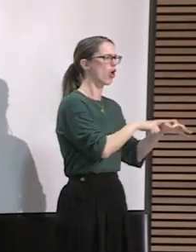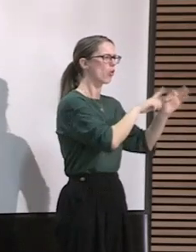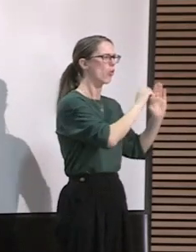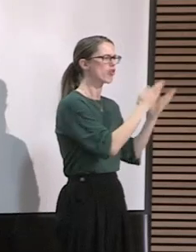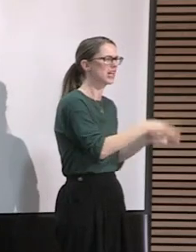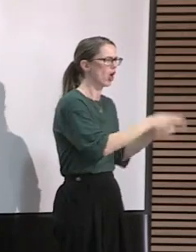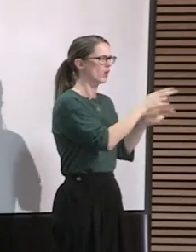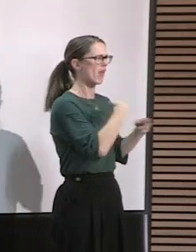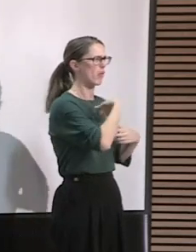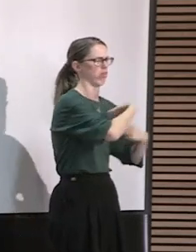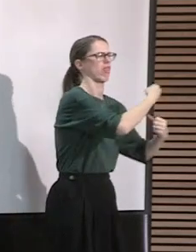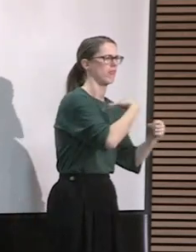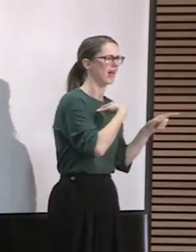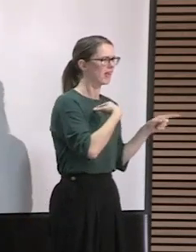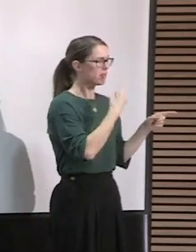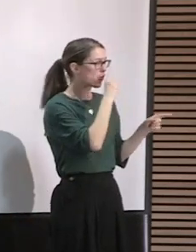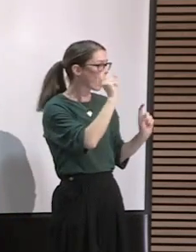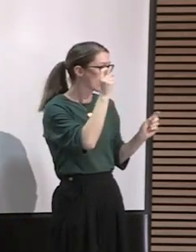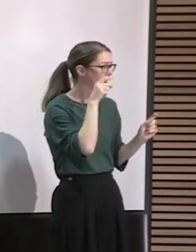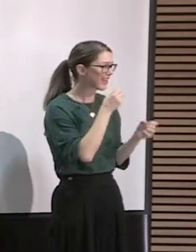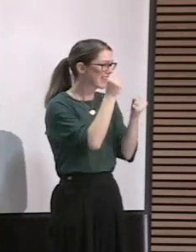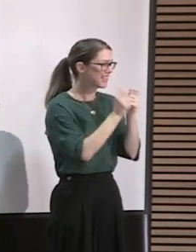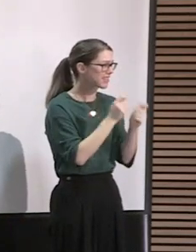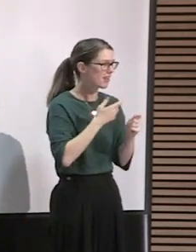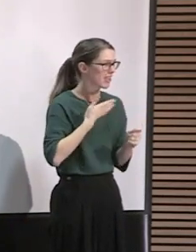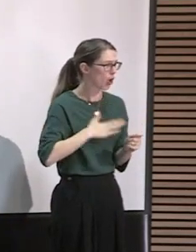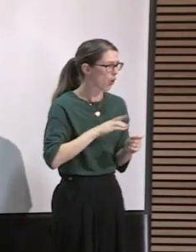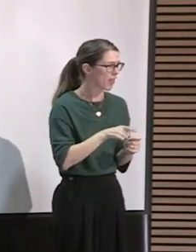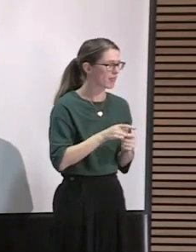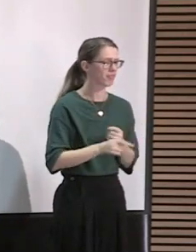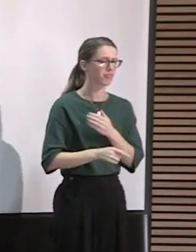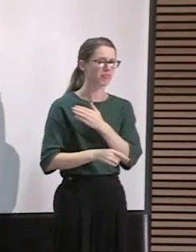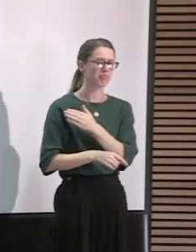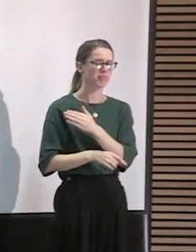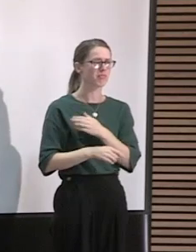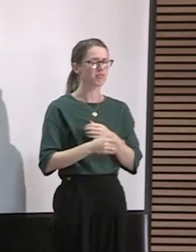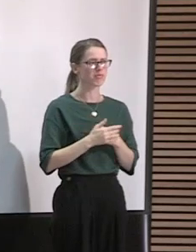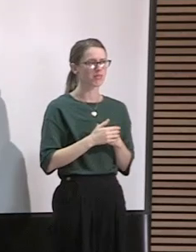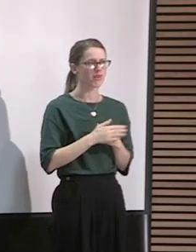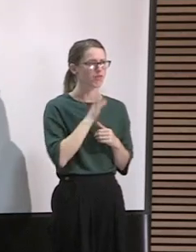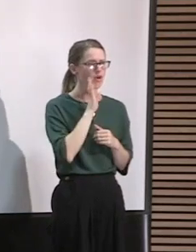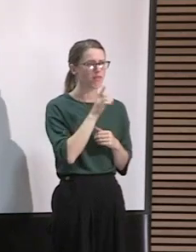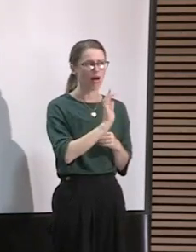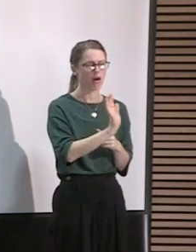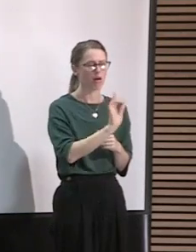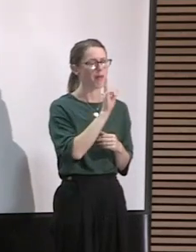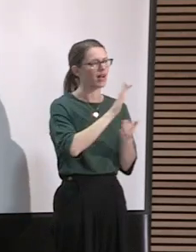quarantine. But they're afraid they might be pulled out of their homes and moved into quarantine. Are you concerned